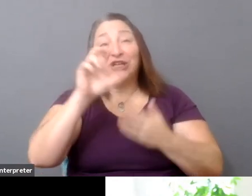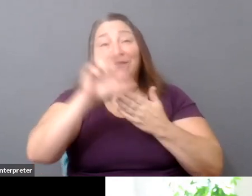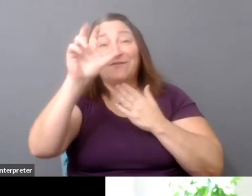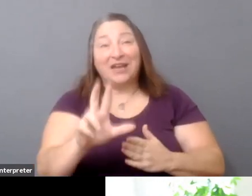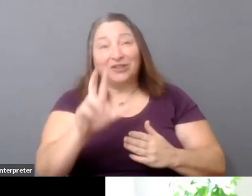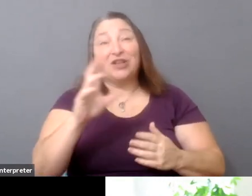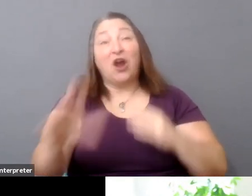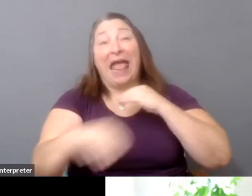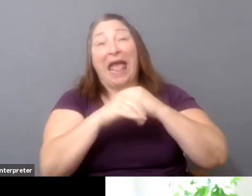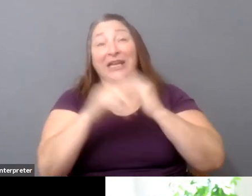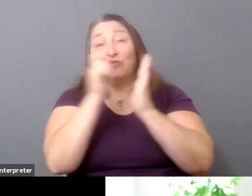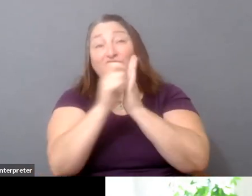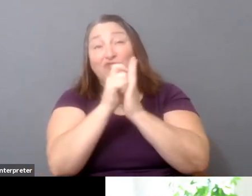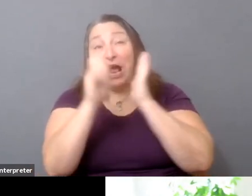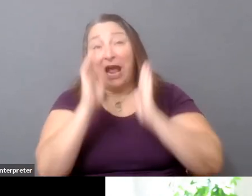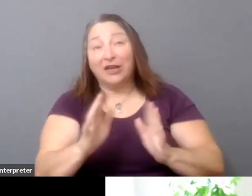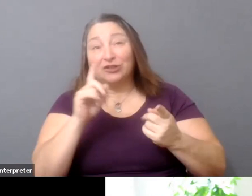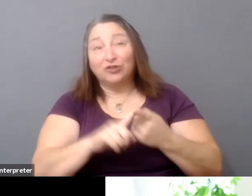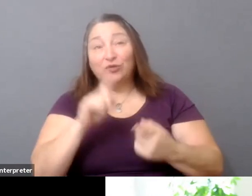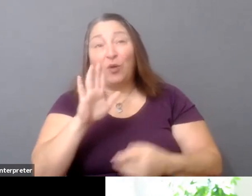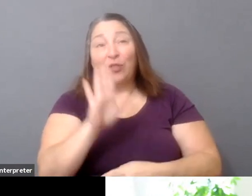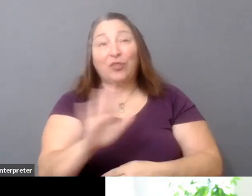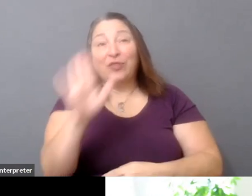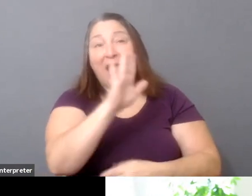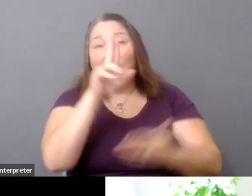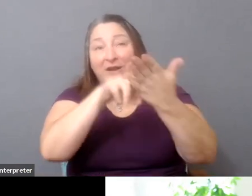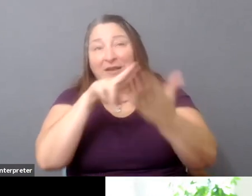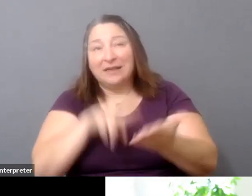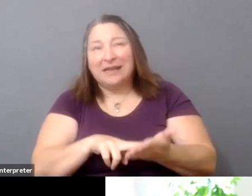that not exactly mandate but highly